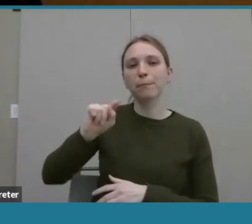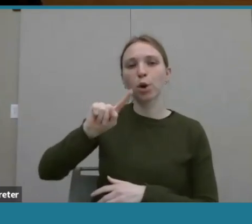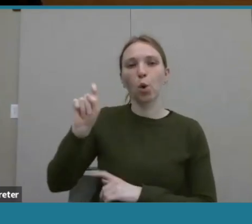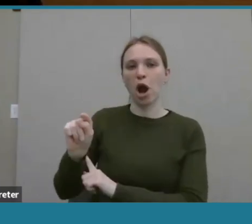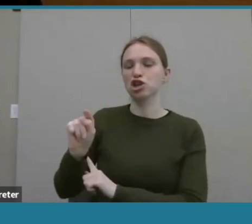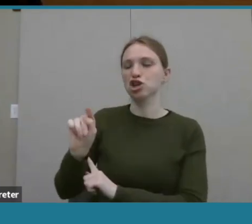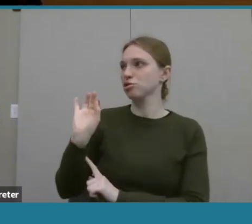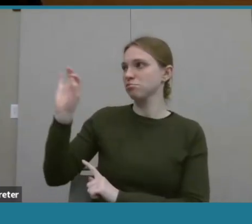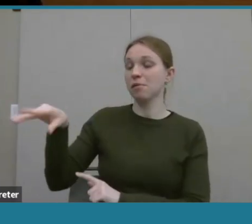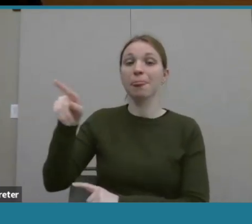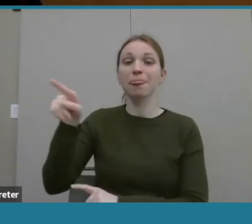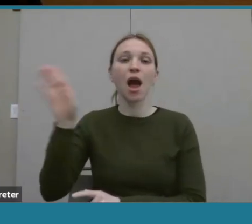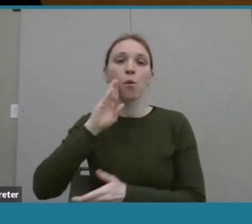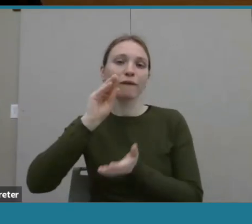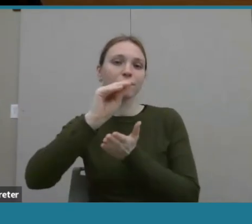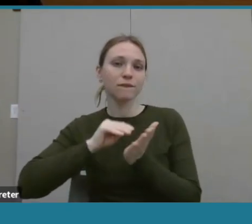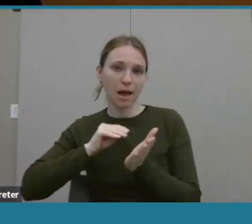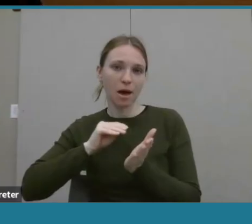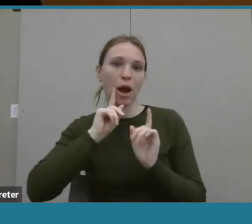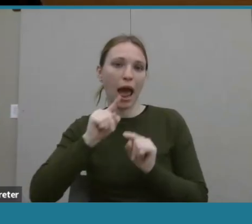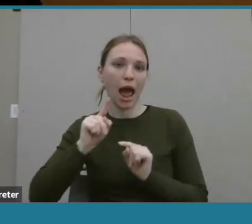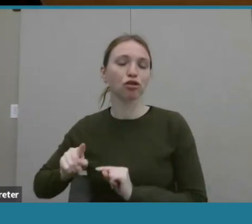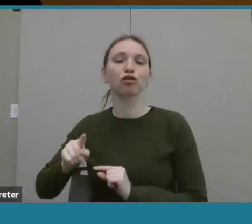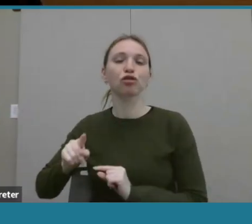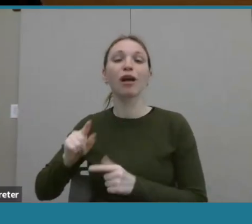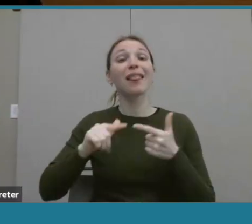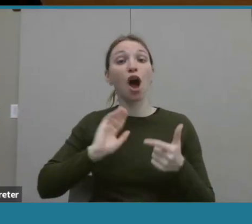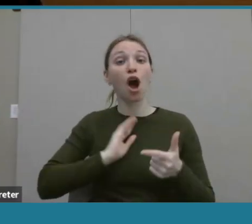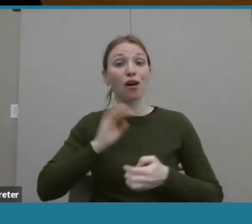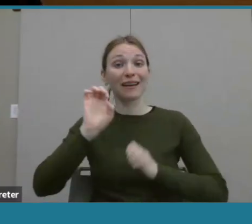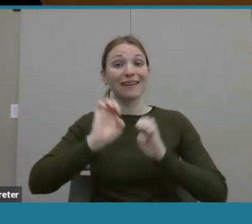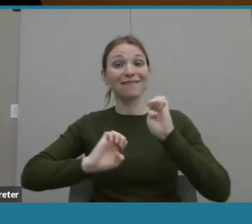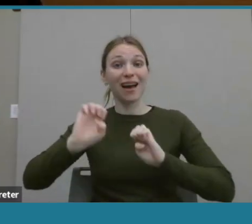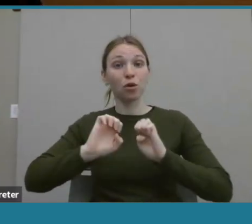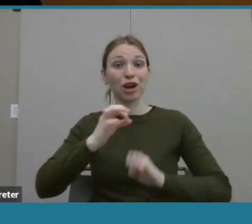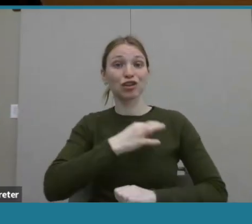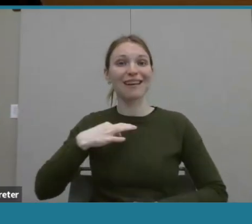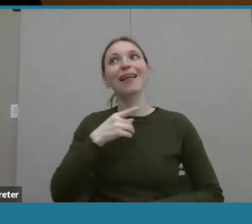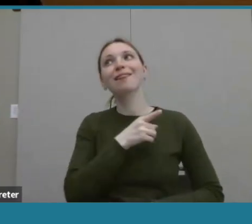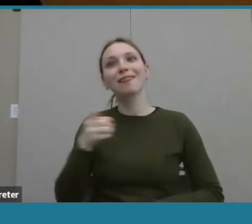And then our evaluation staff were present at every meeting that we had, taking the